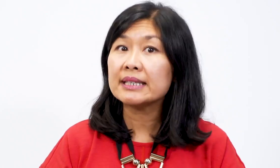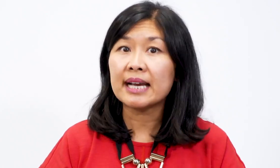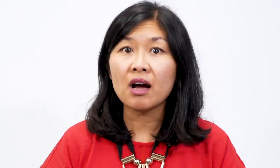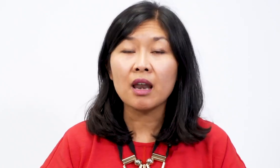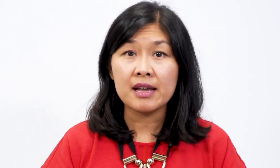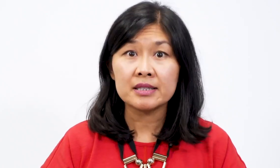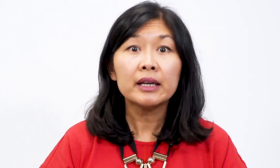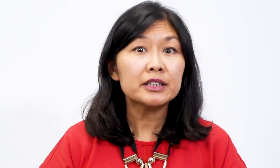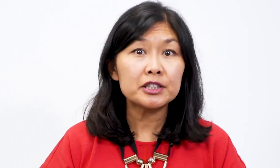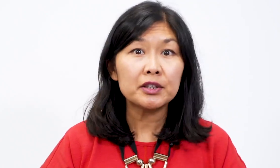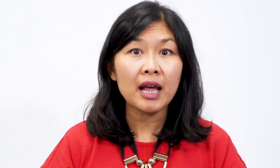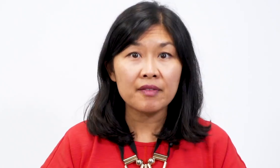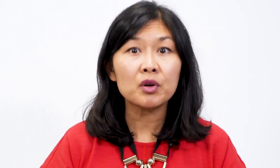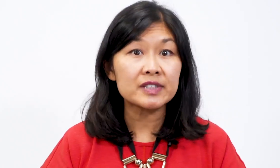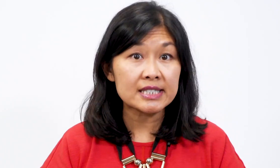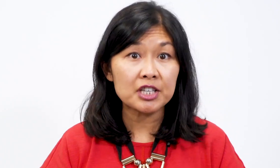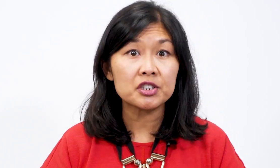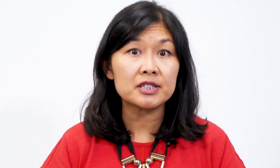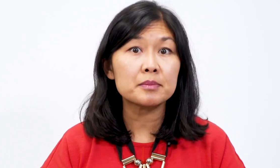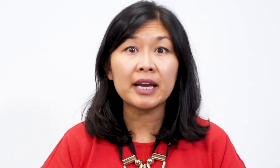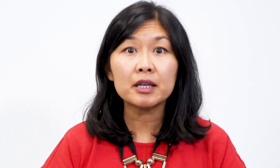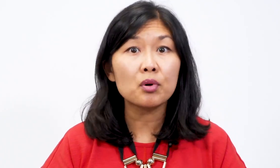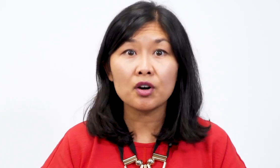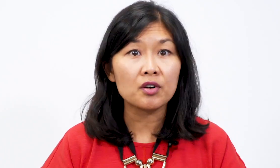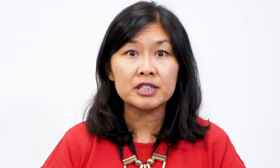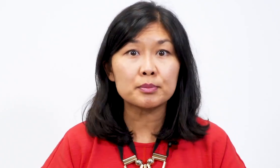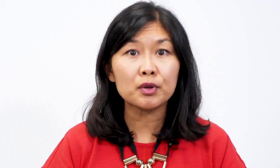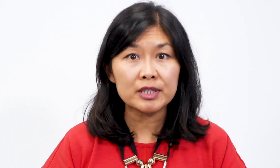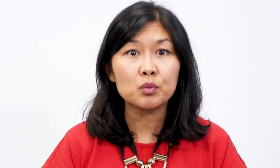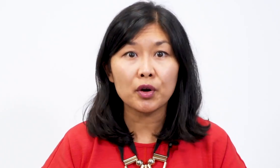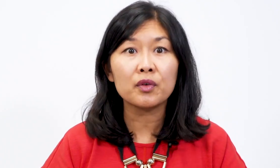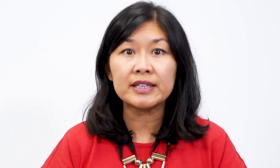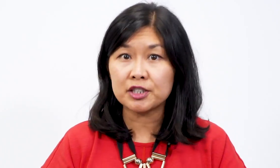colleagues and allies, continue to have conversations to make it a priority to make progress on